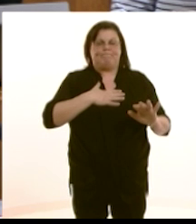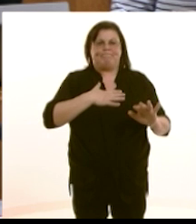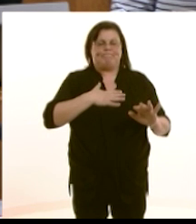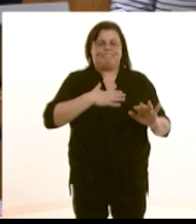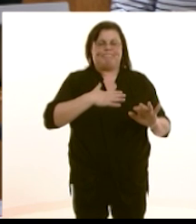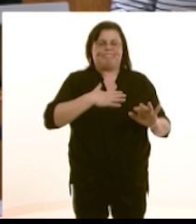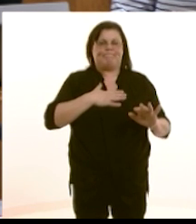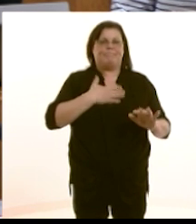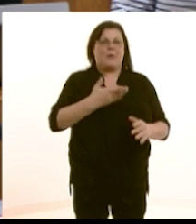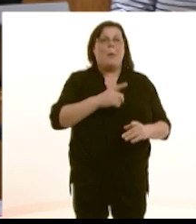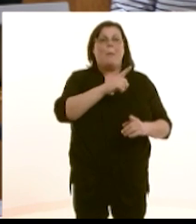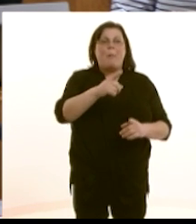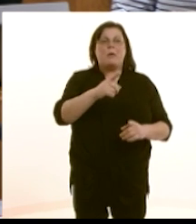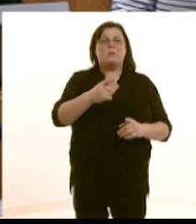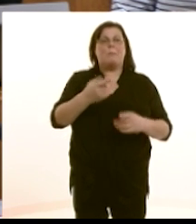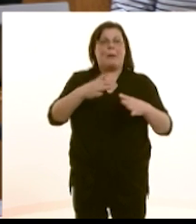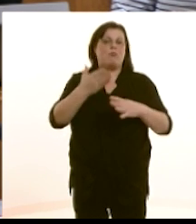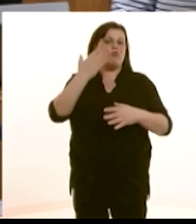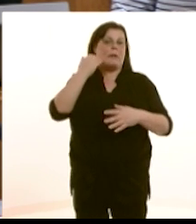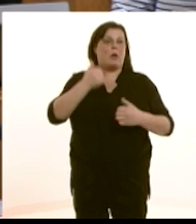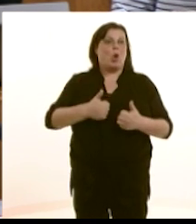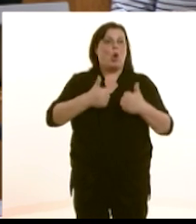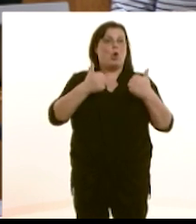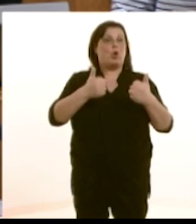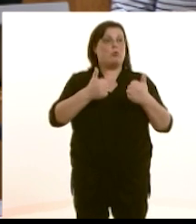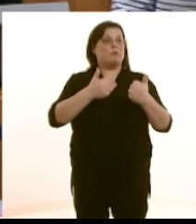the good job announcements that weíve had in the course of the past yearówe look at